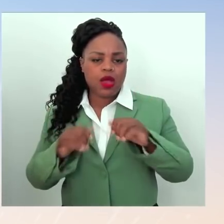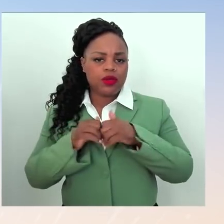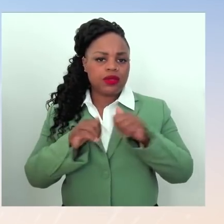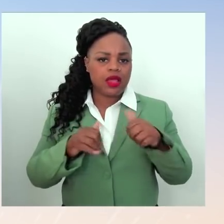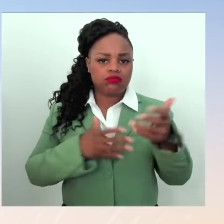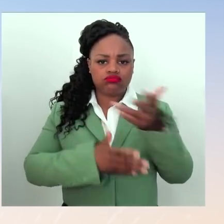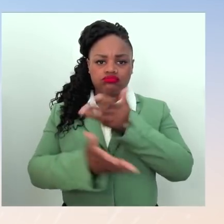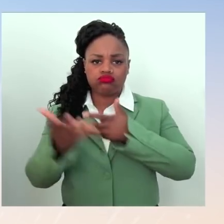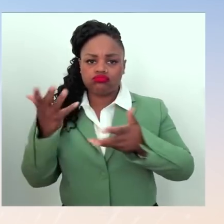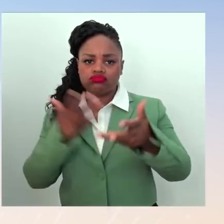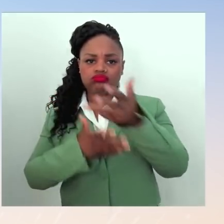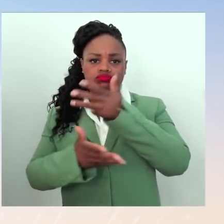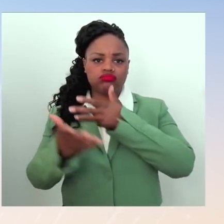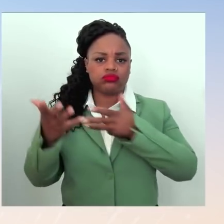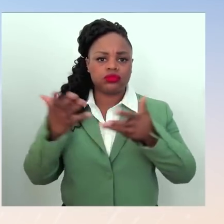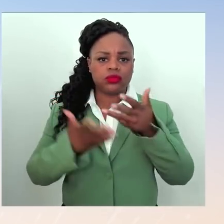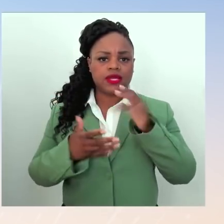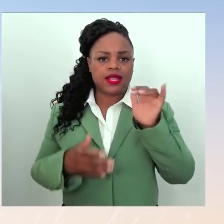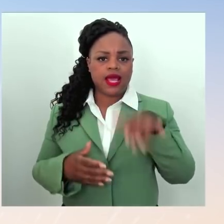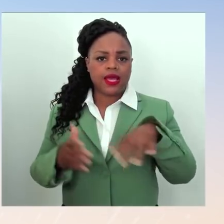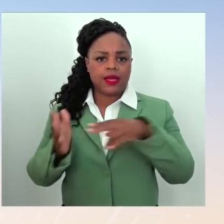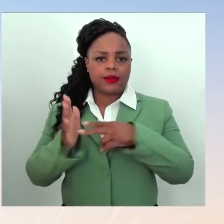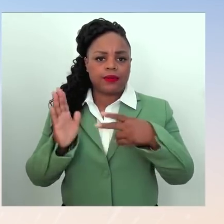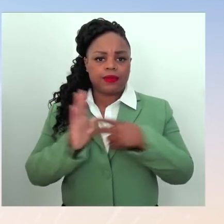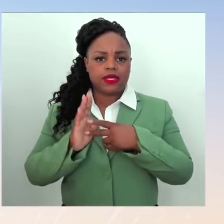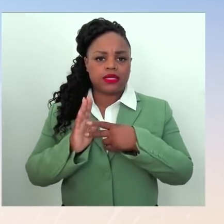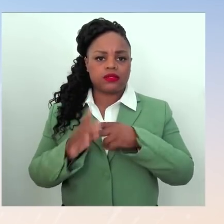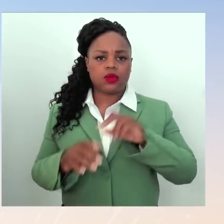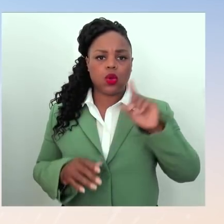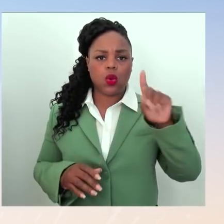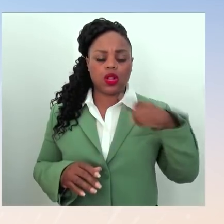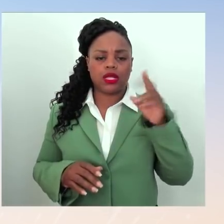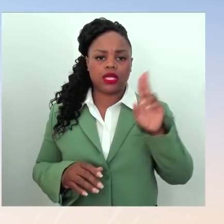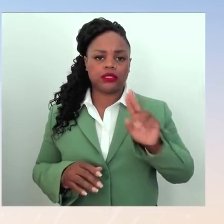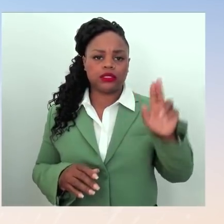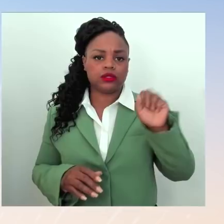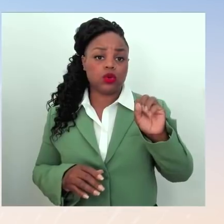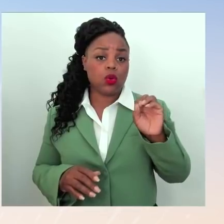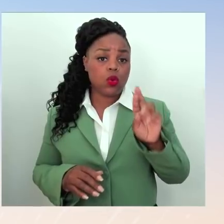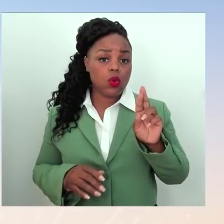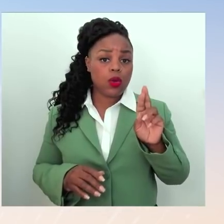that I gave the example of how much -- you know, our capabilities and our capacities